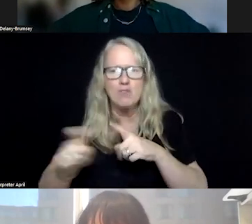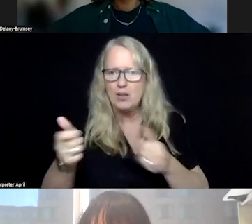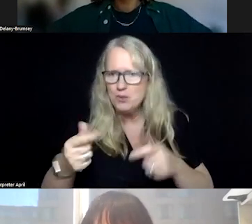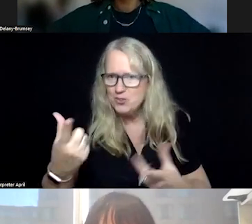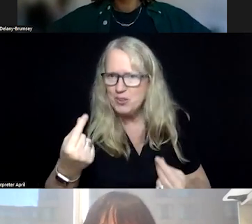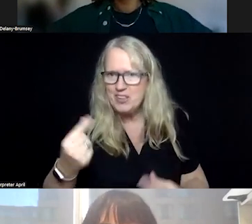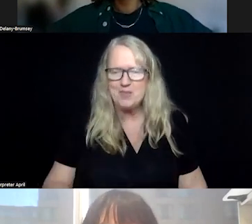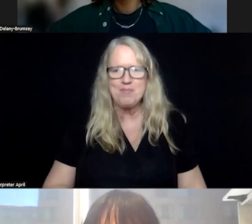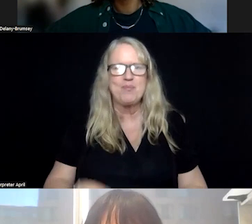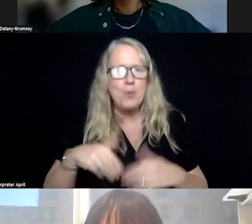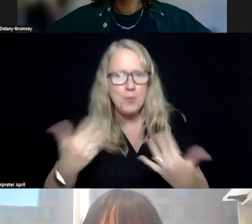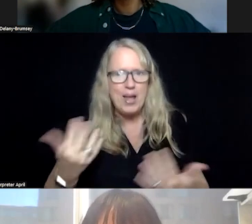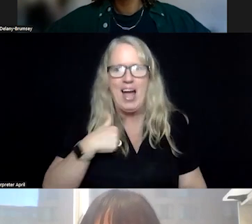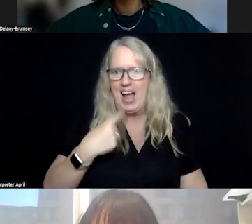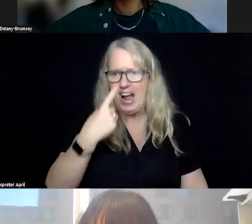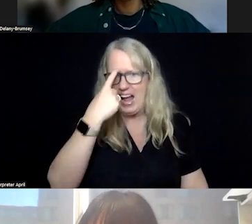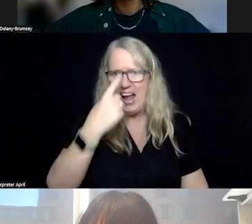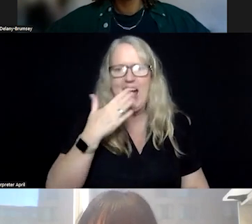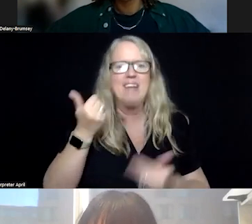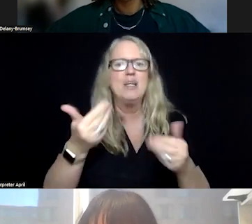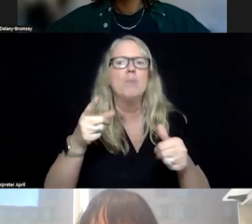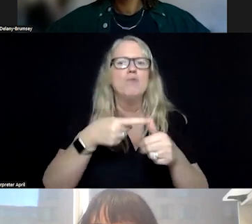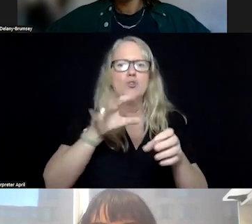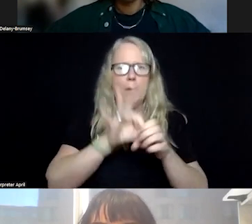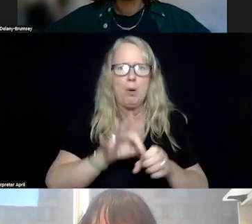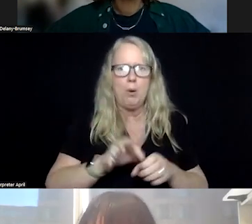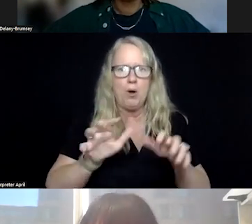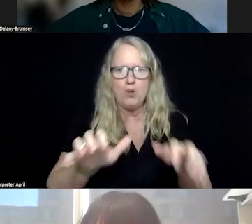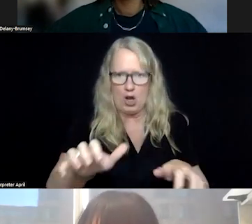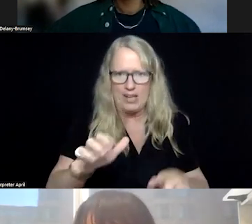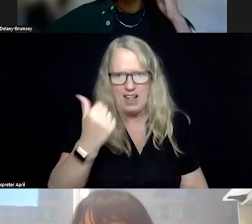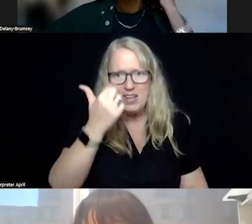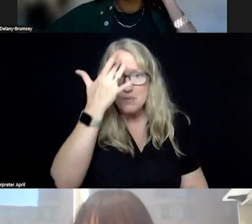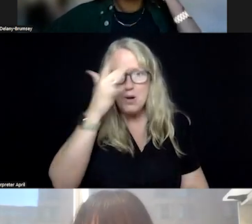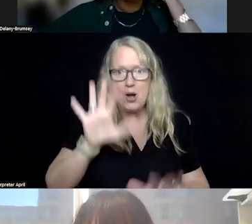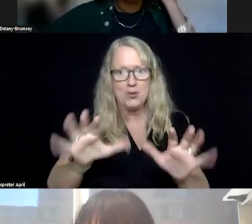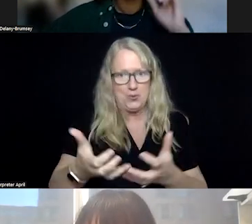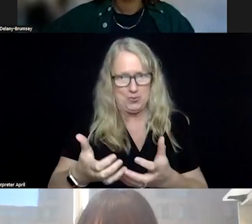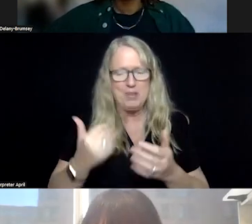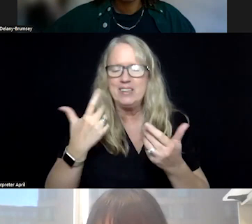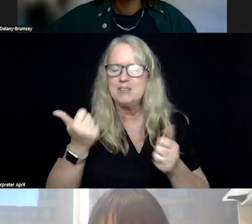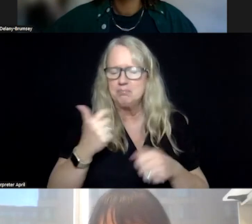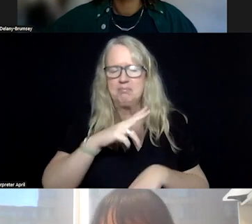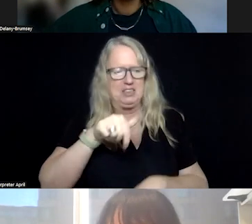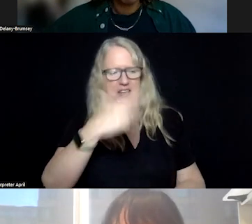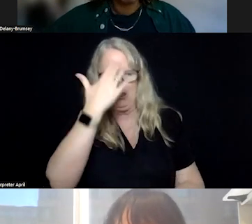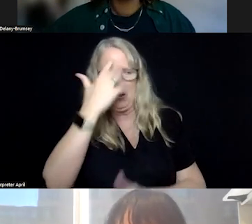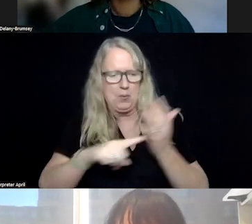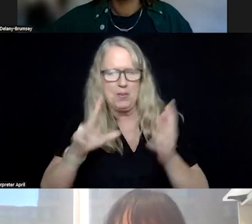I THINK I AM GOING TO POLL THE AUDIENCE. THIS IS A SMART GROUP AND PEOPLE KNOW WHO THEY ARE TALKING ABOUT. I AM